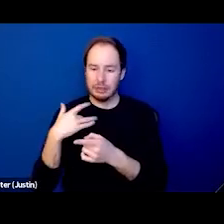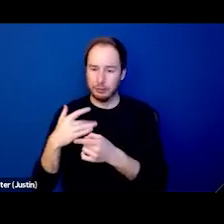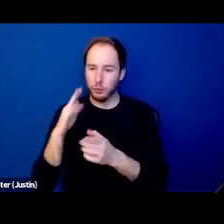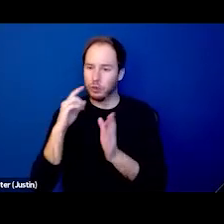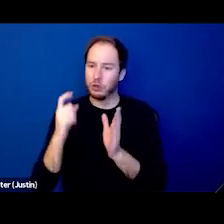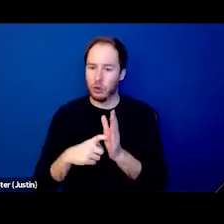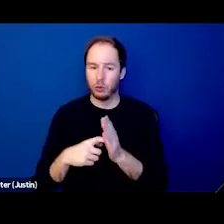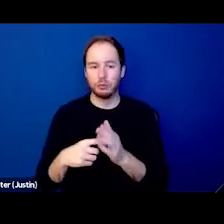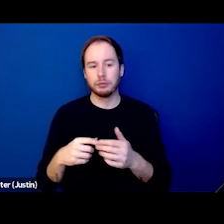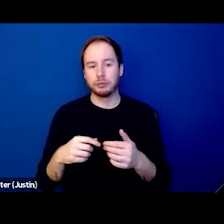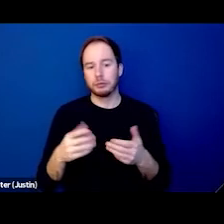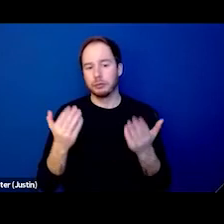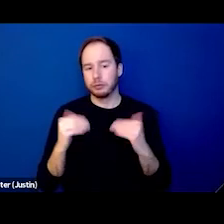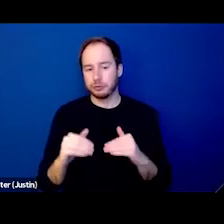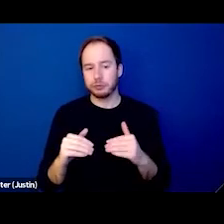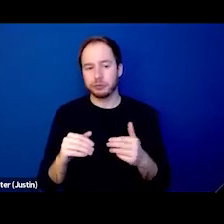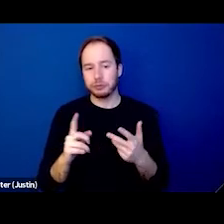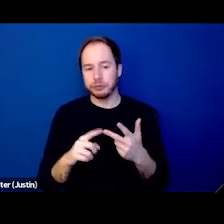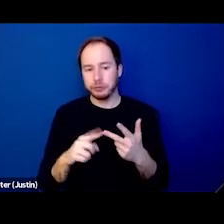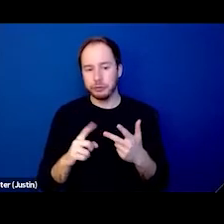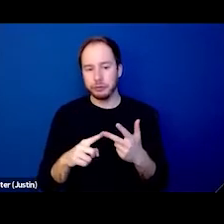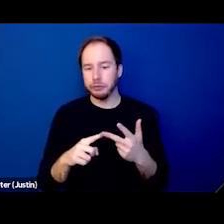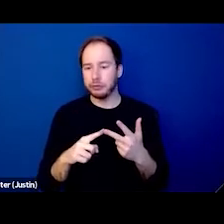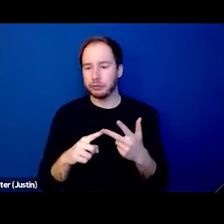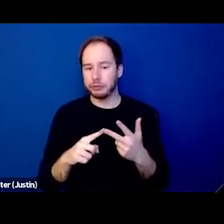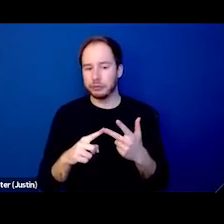Another area that maybe bypassed